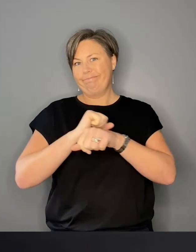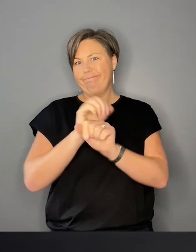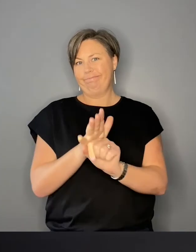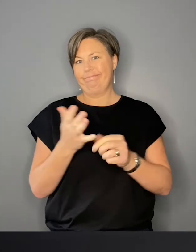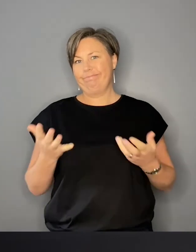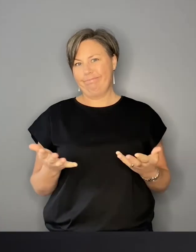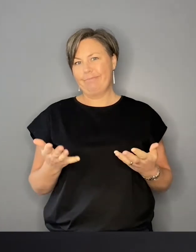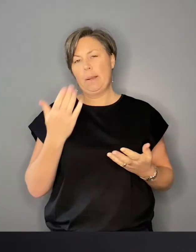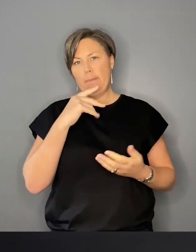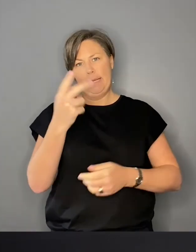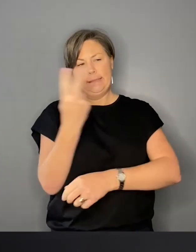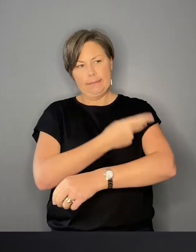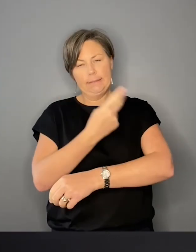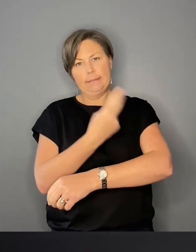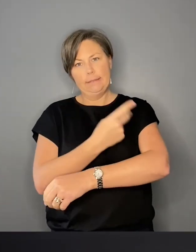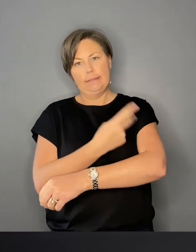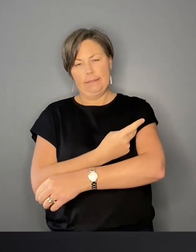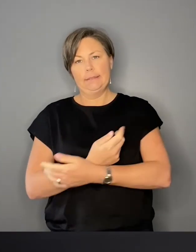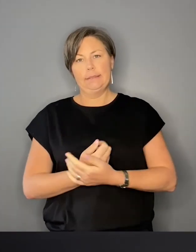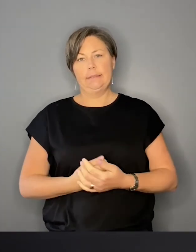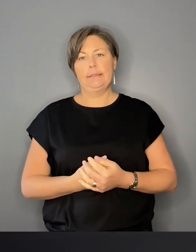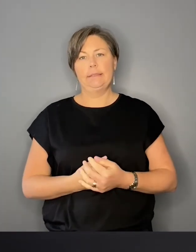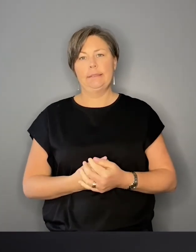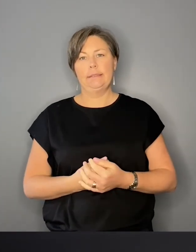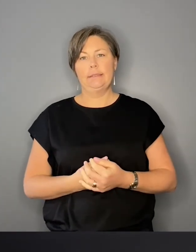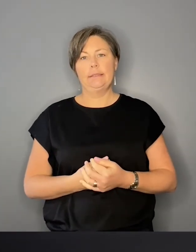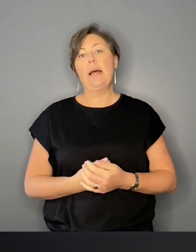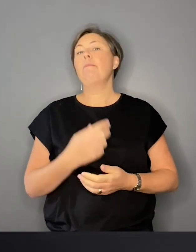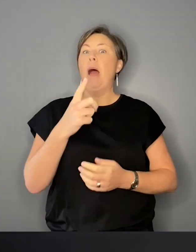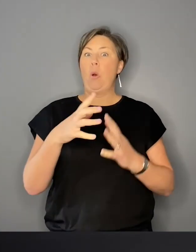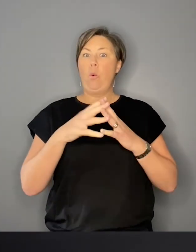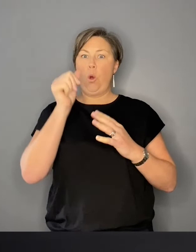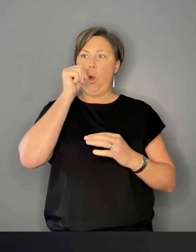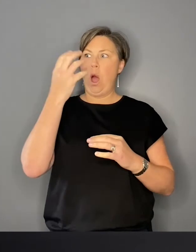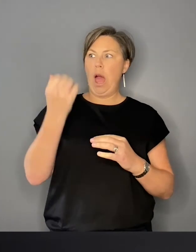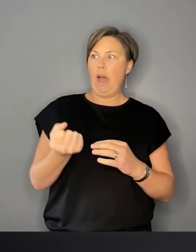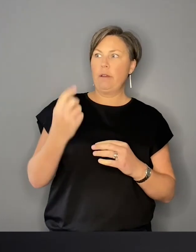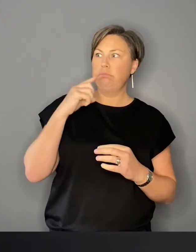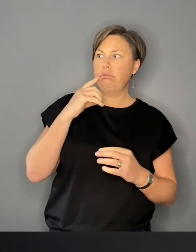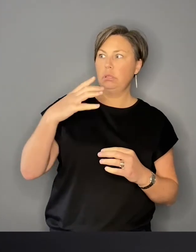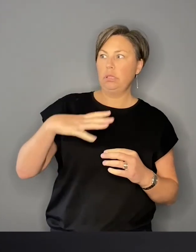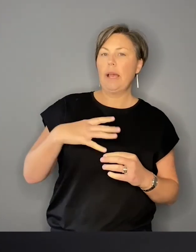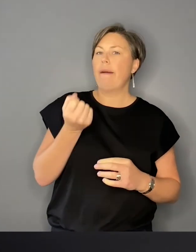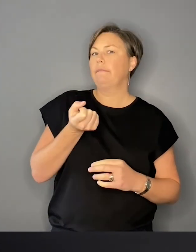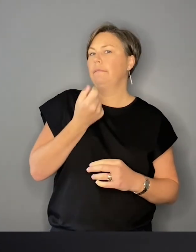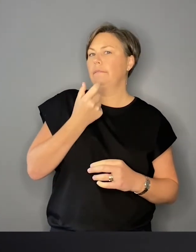so please stay up to date with your COVID-19 shots. However, it is great to know that treatments are available too for those most at risk.